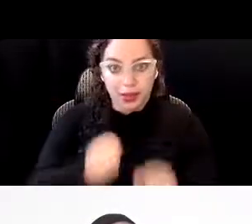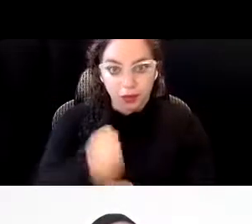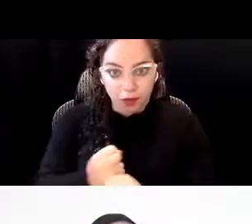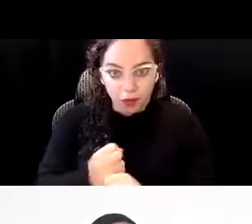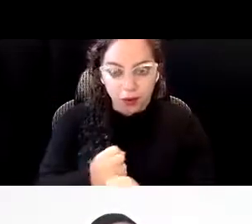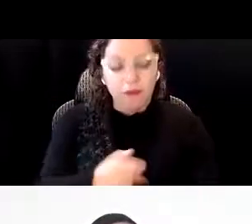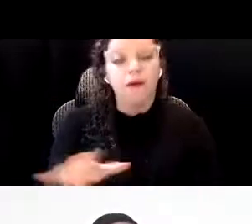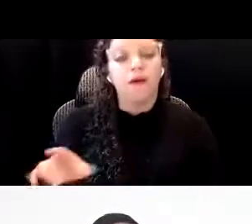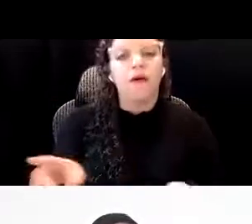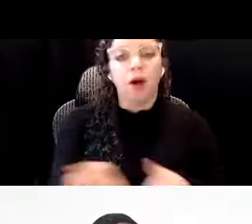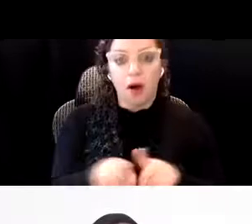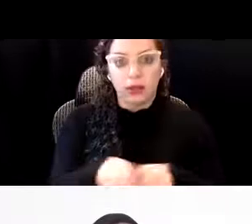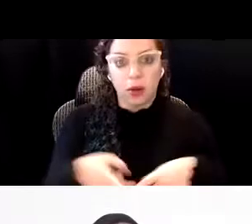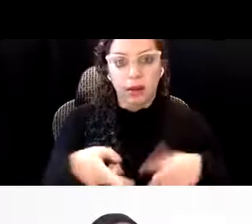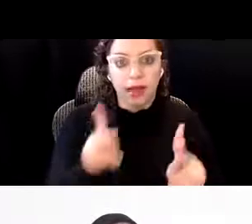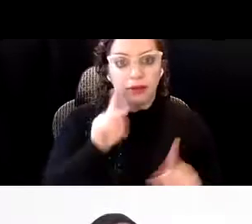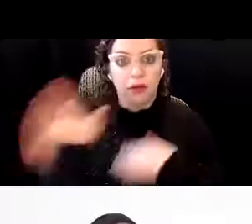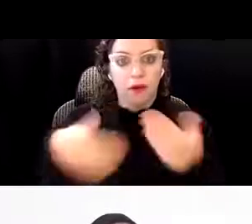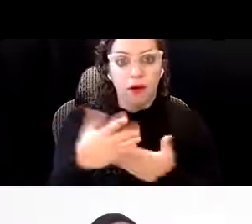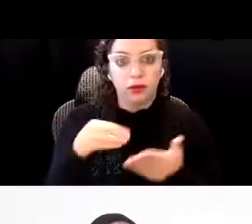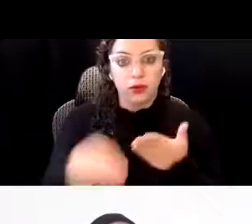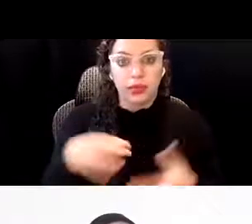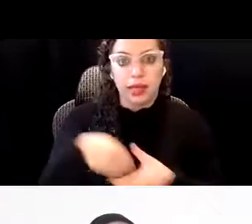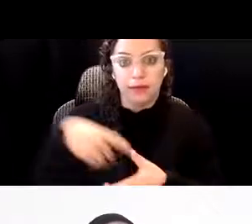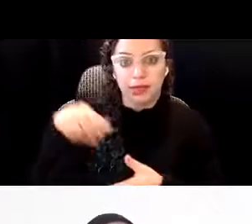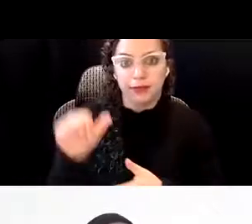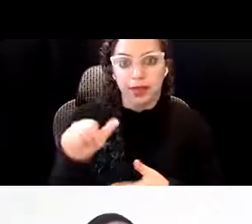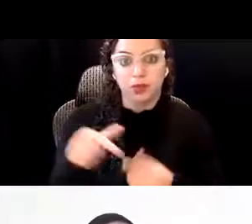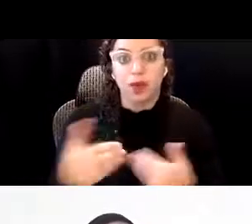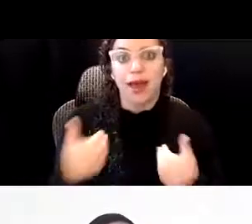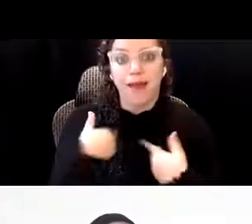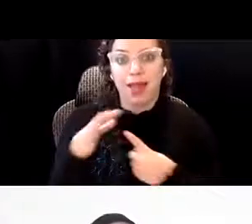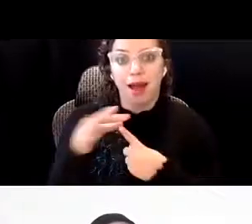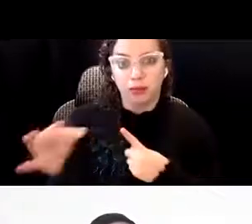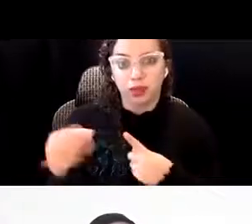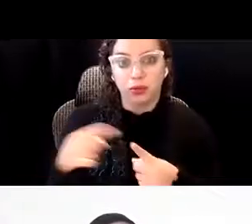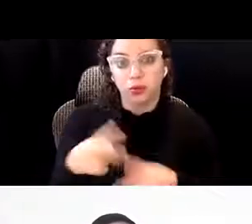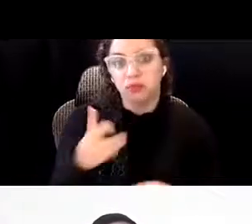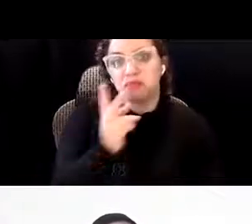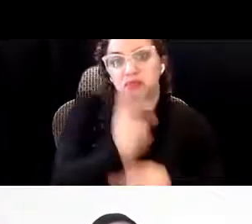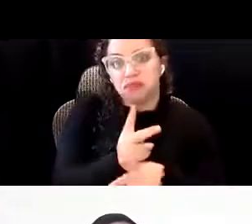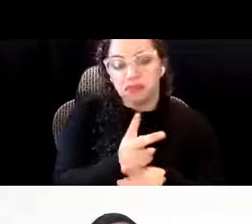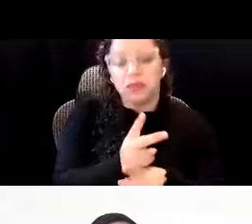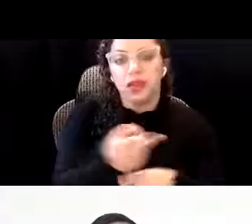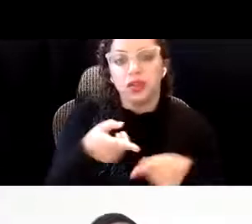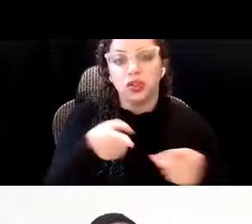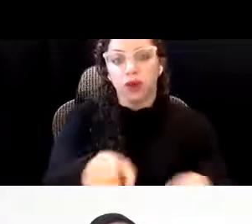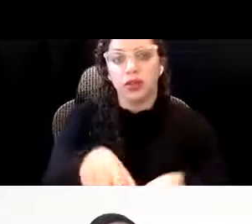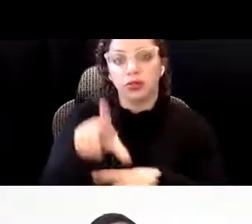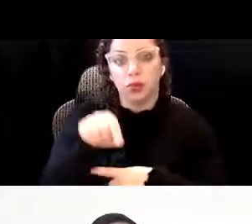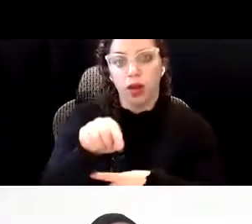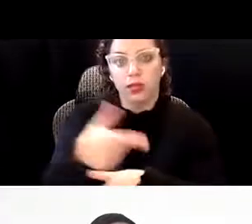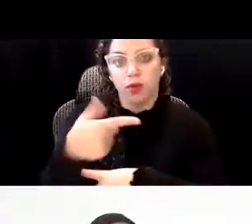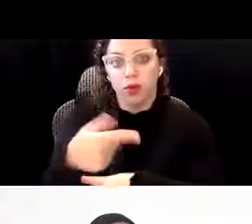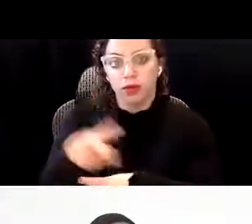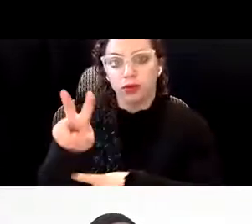It also allows all students in Pennsylvania the option to be retained if they so choose during the 2021-22 school year.